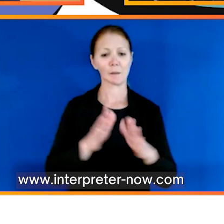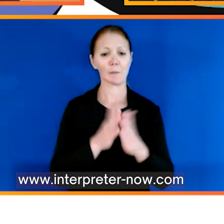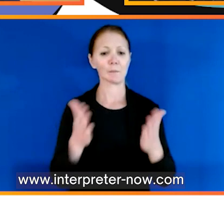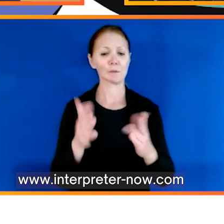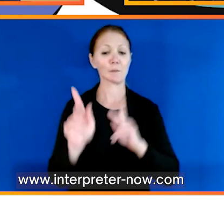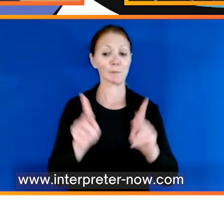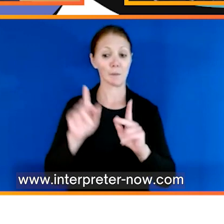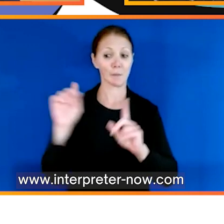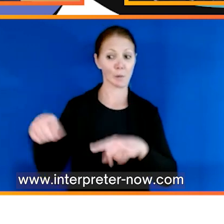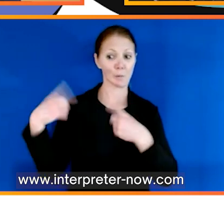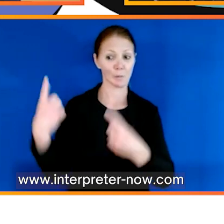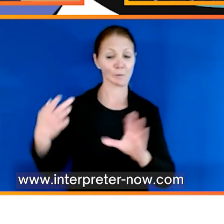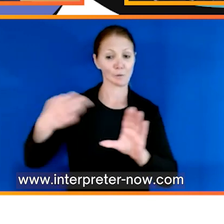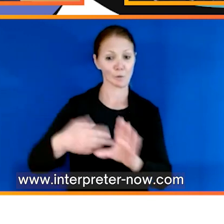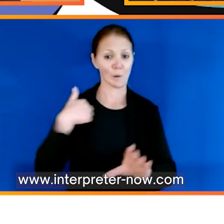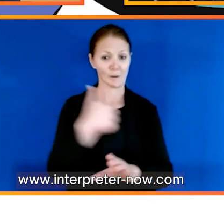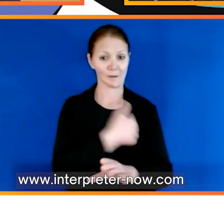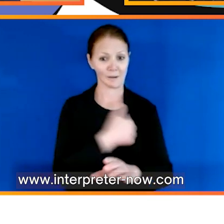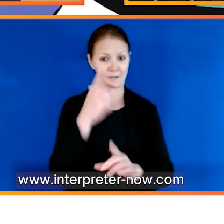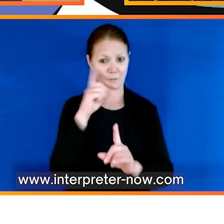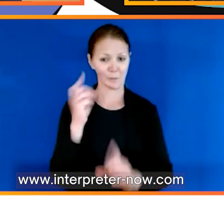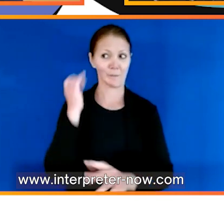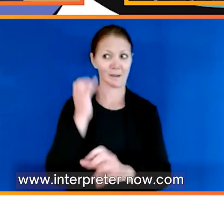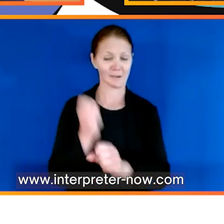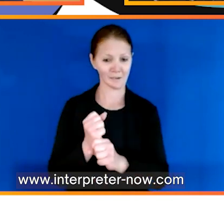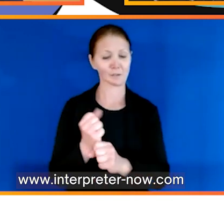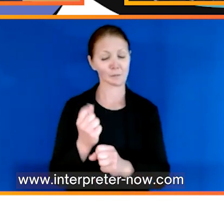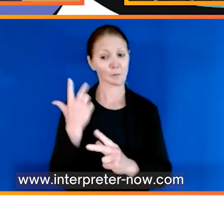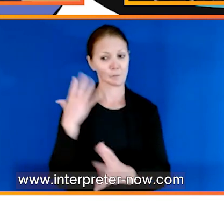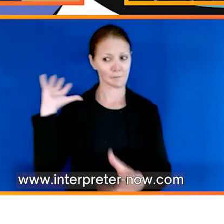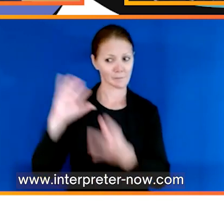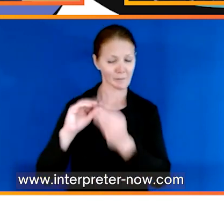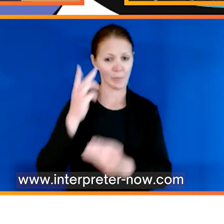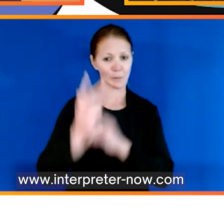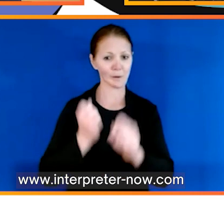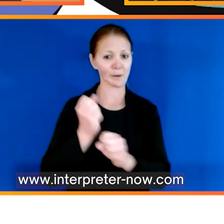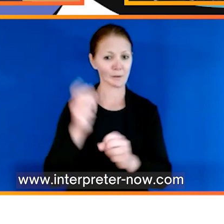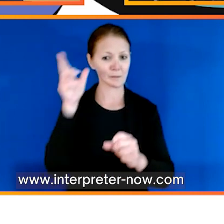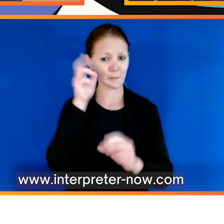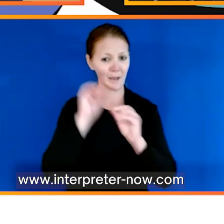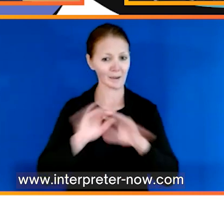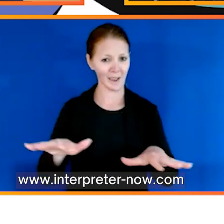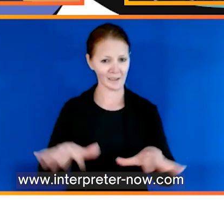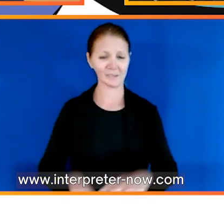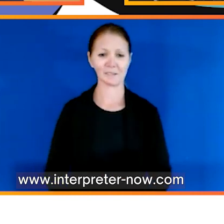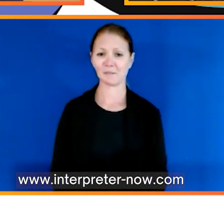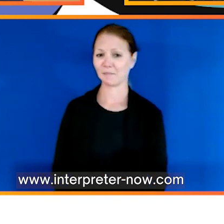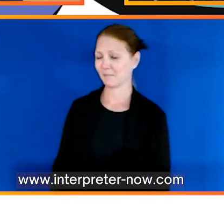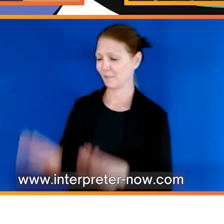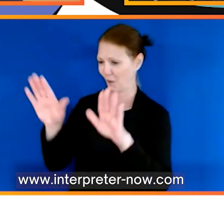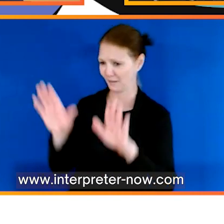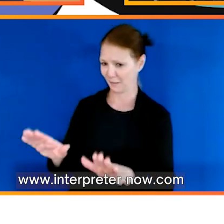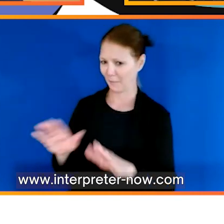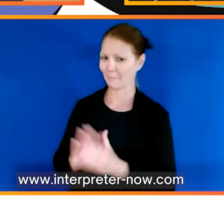of folks who have joined us over the last almost many years, three years doing the podcast.